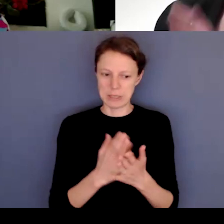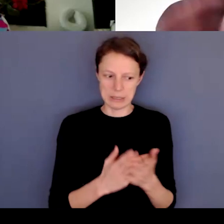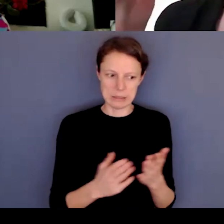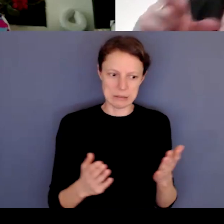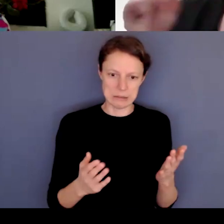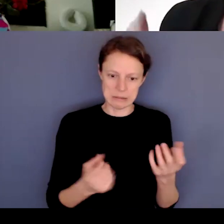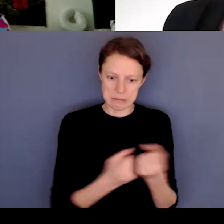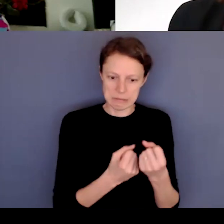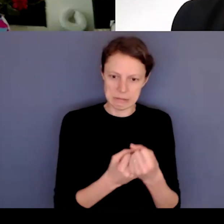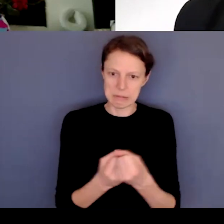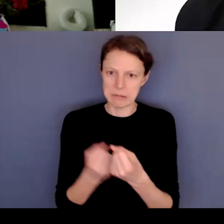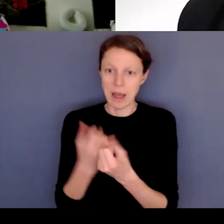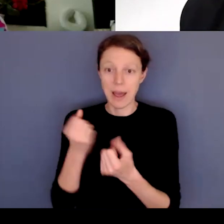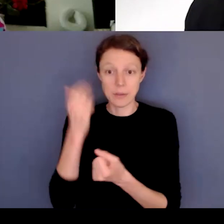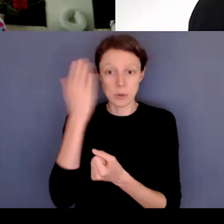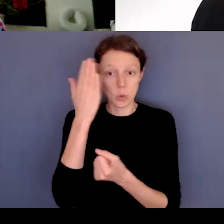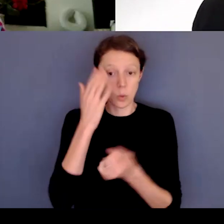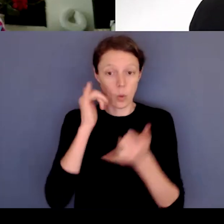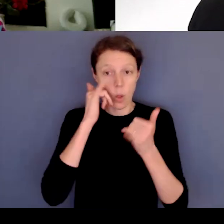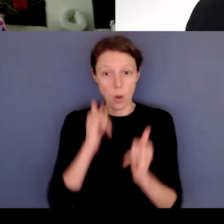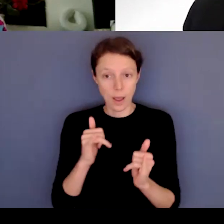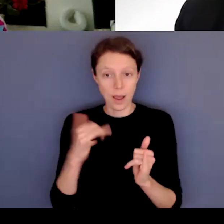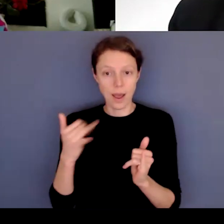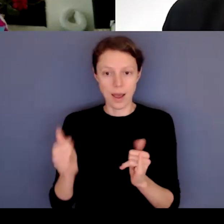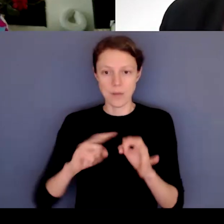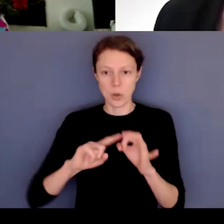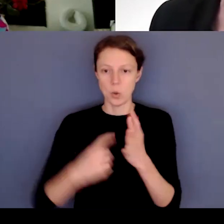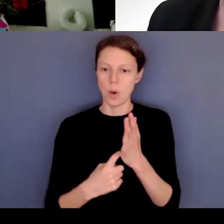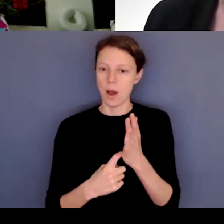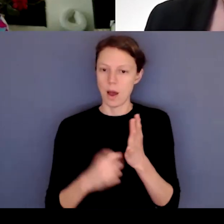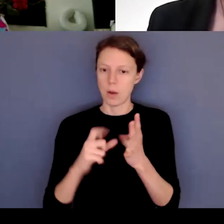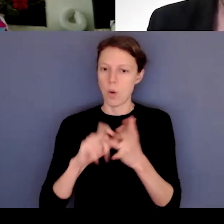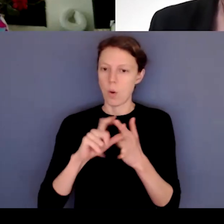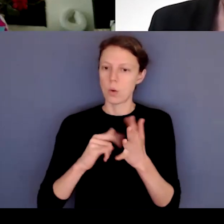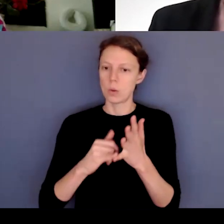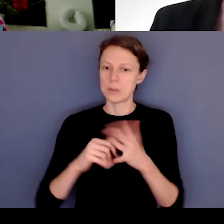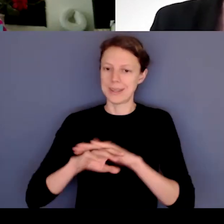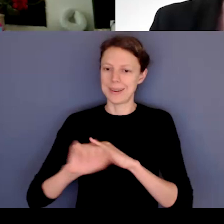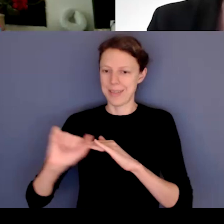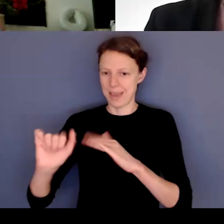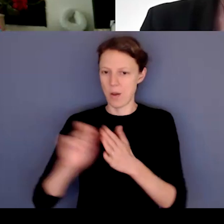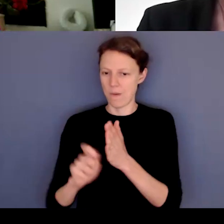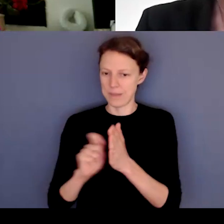lawyers who have, you know, got QR codes in their offices to make sure that young people are actually accessing this for the purpose which it is intended.